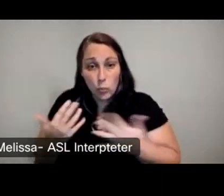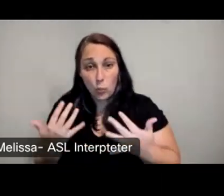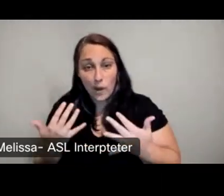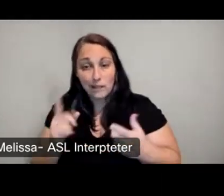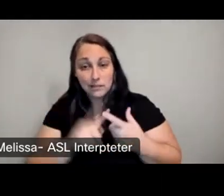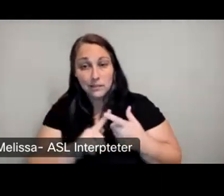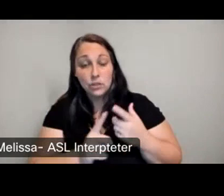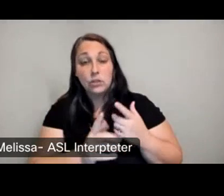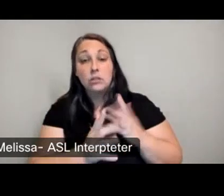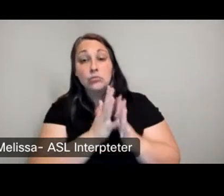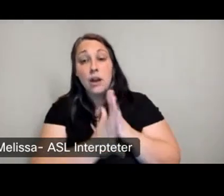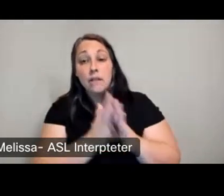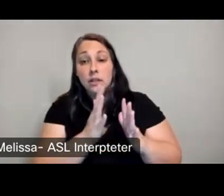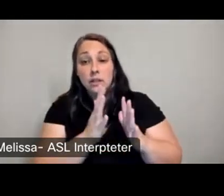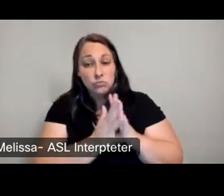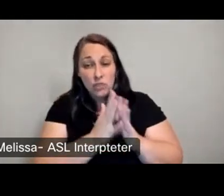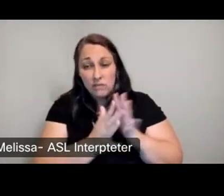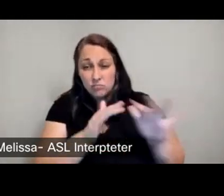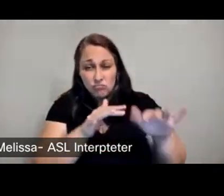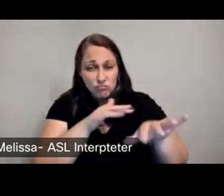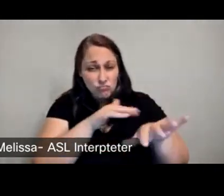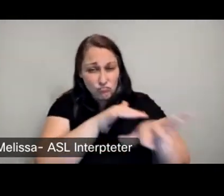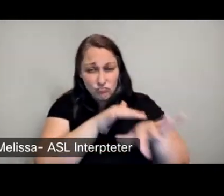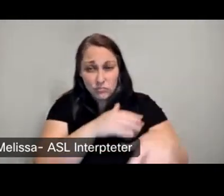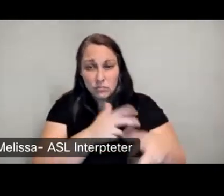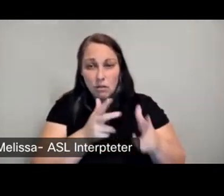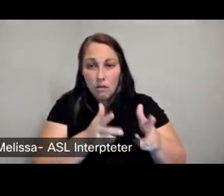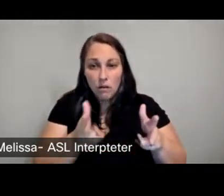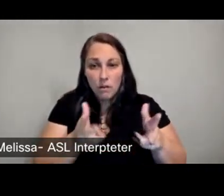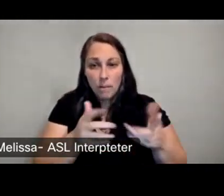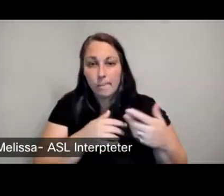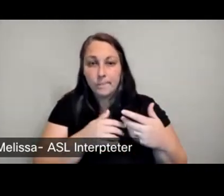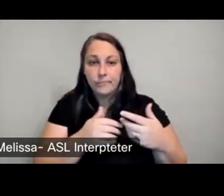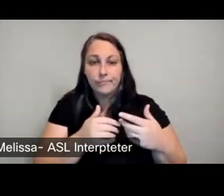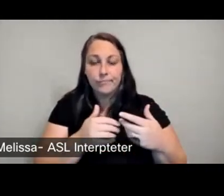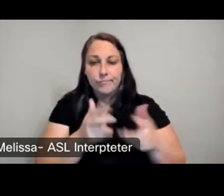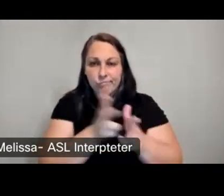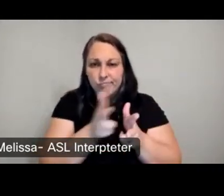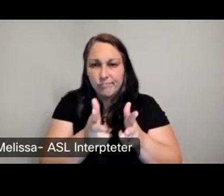Market because of the double parked cars um and when you when we make that U-turn at 4th Street